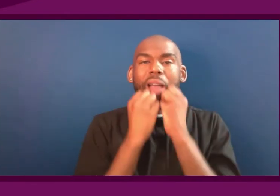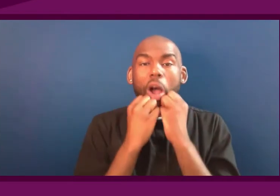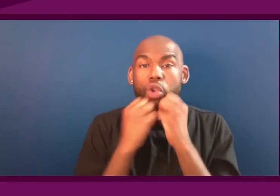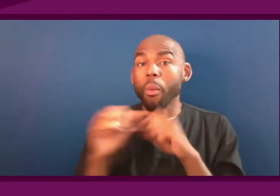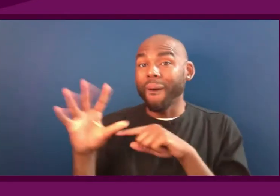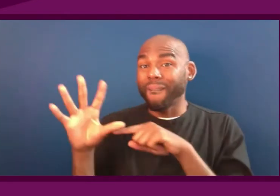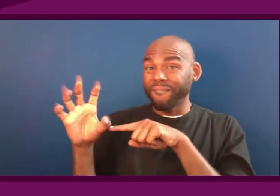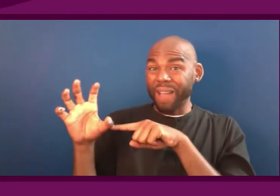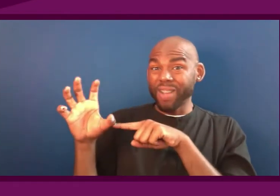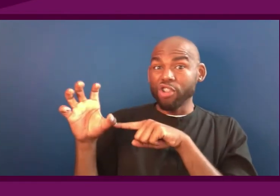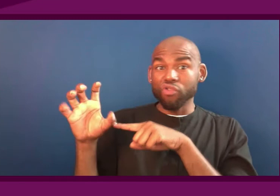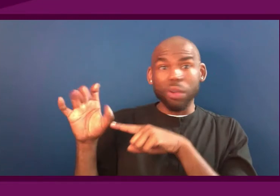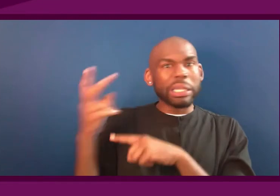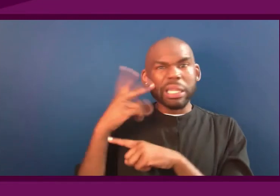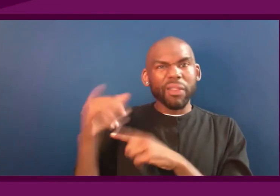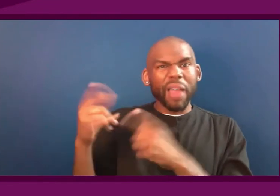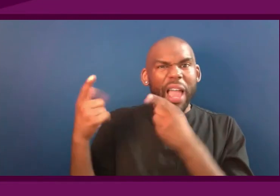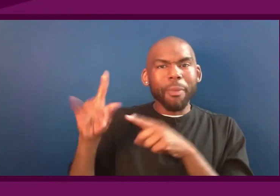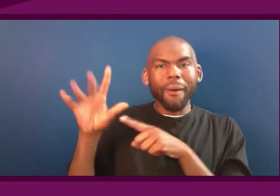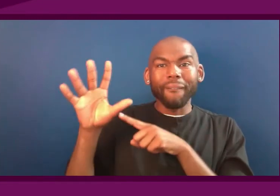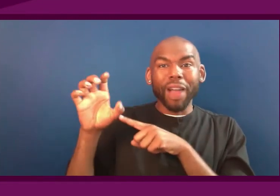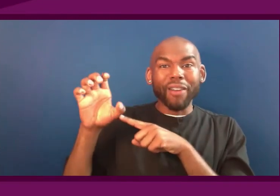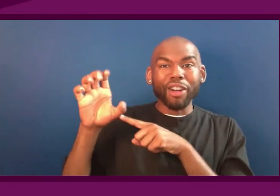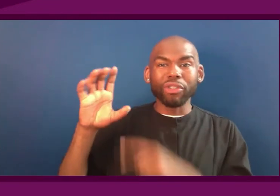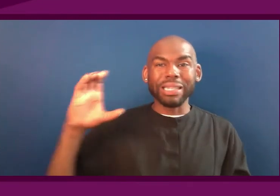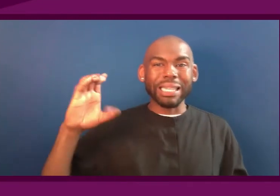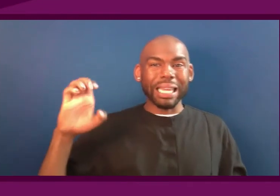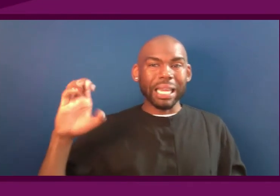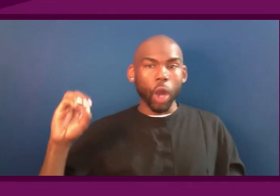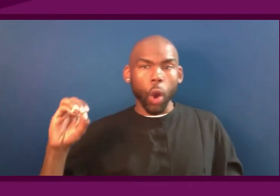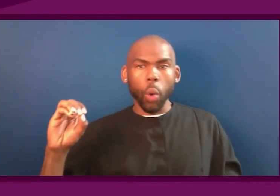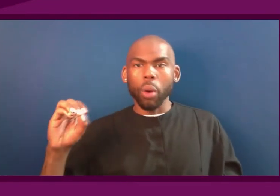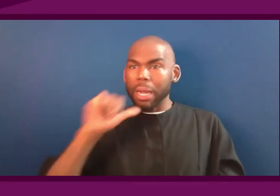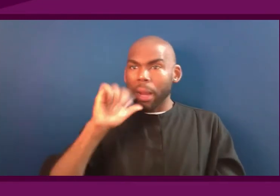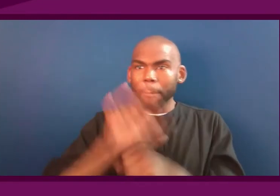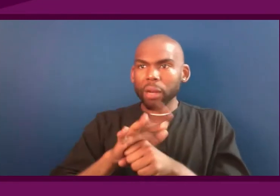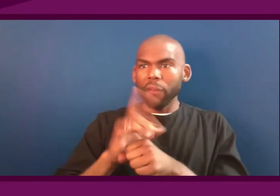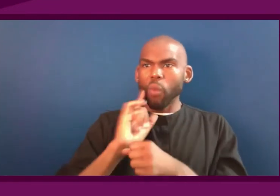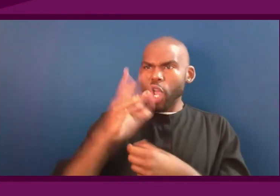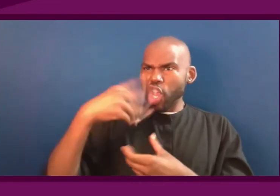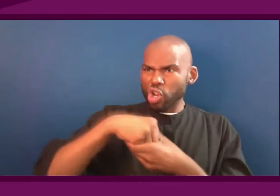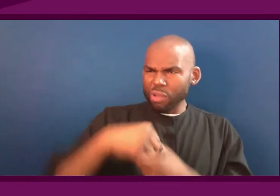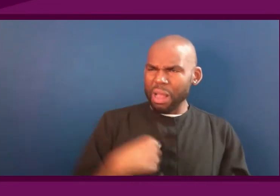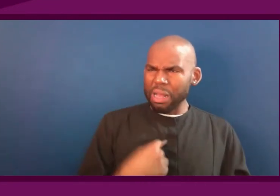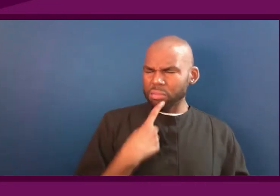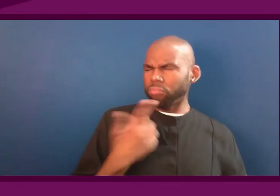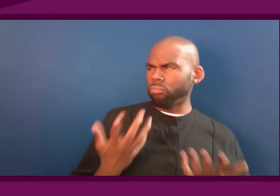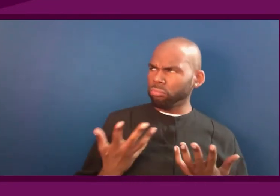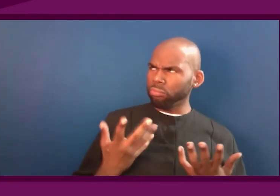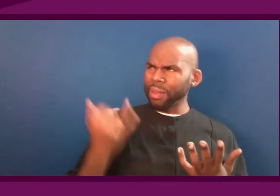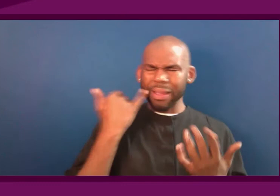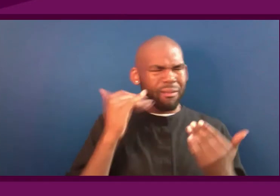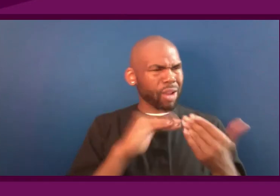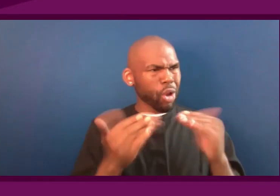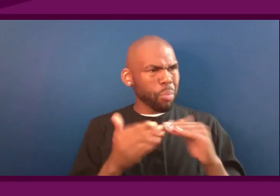So could we create an identity organization, once again, being very mindful and deliberate about